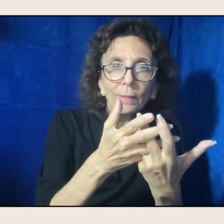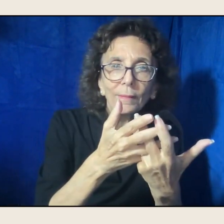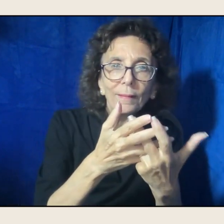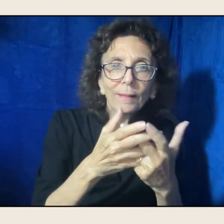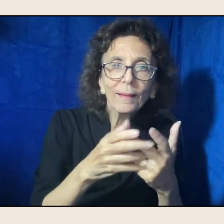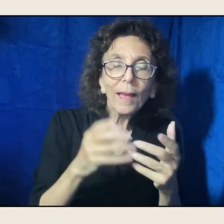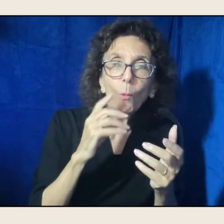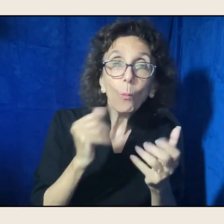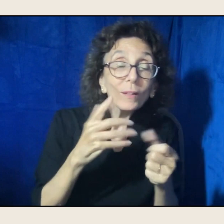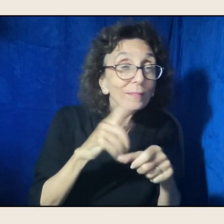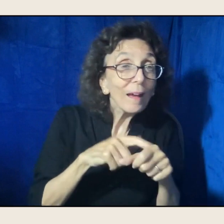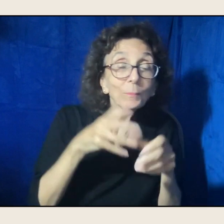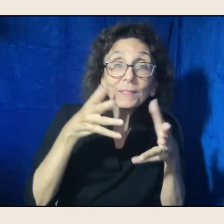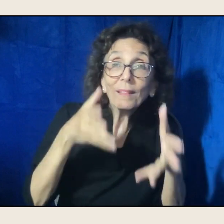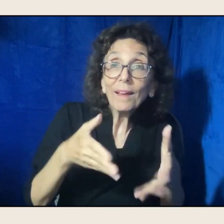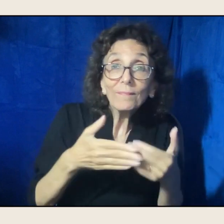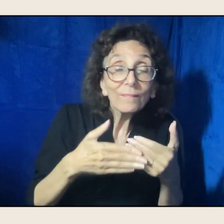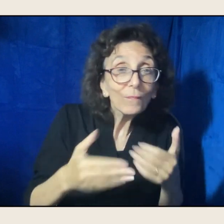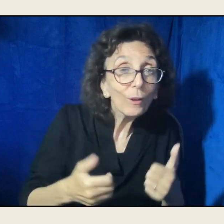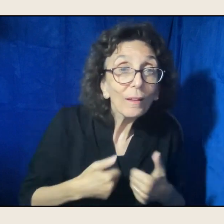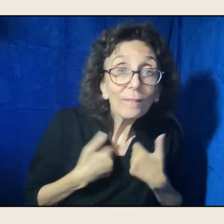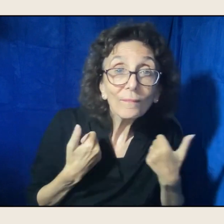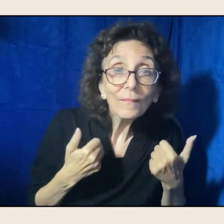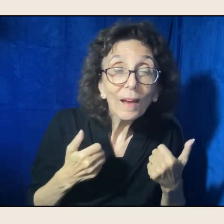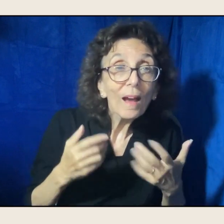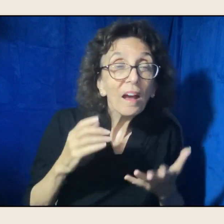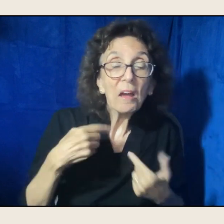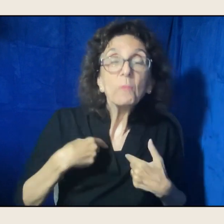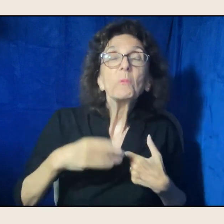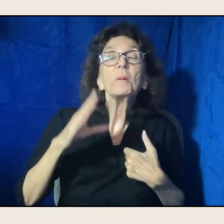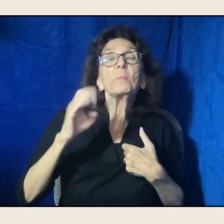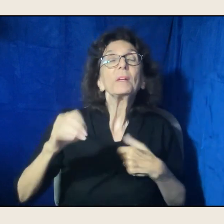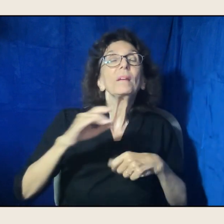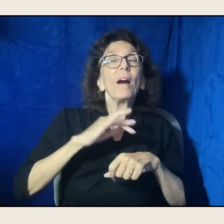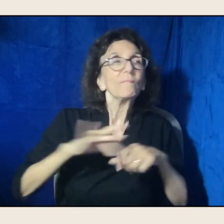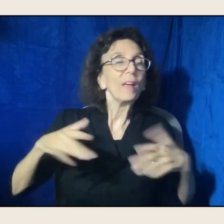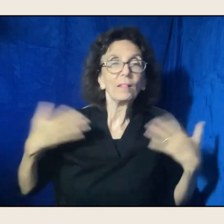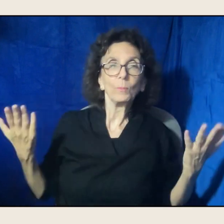to be available, to turn on a dime,